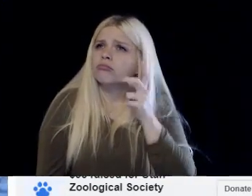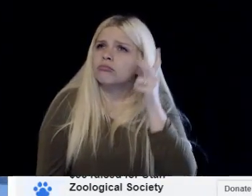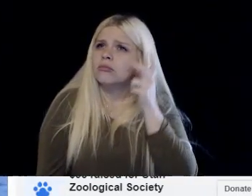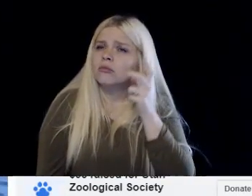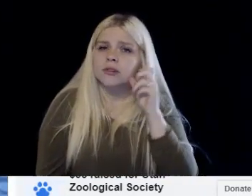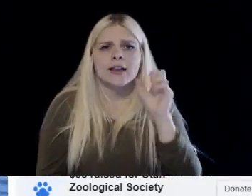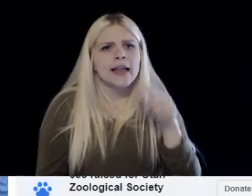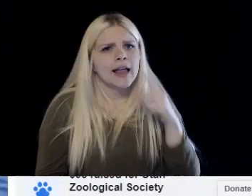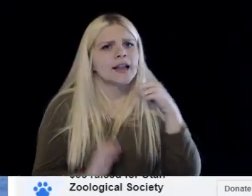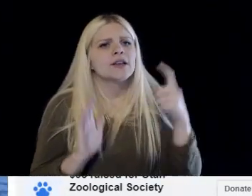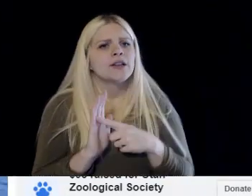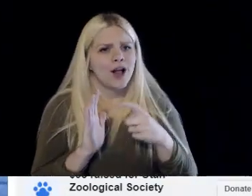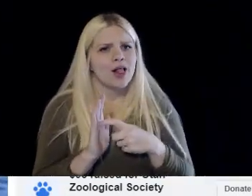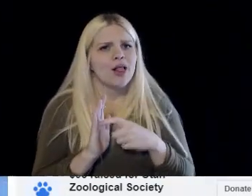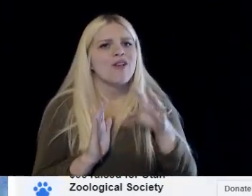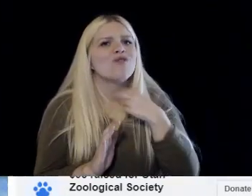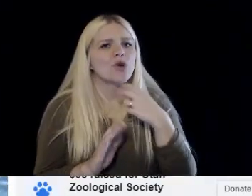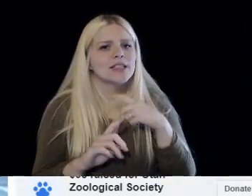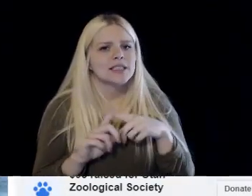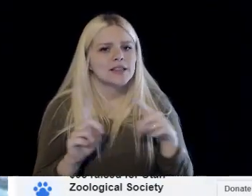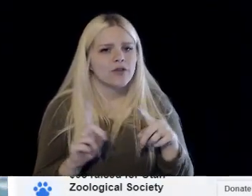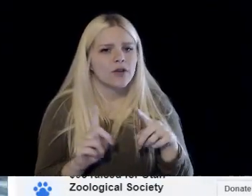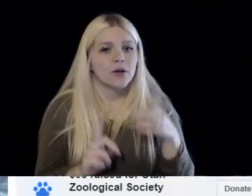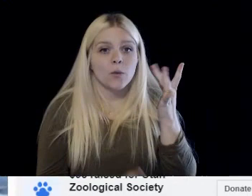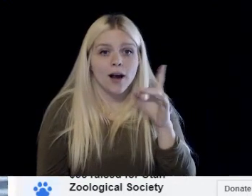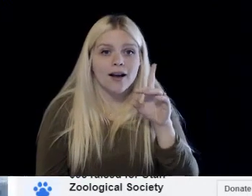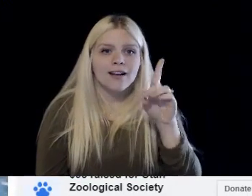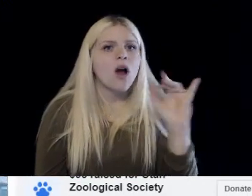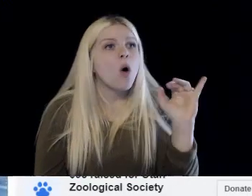by their voices. Erica: Oh! Like a mom and her kids, huh?